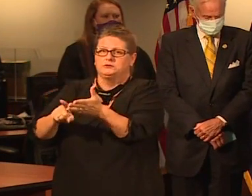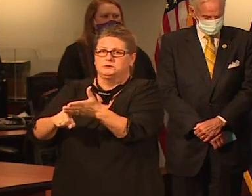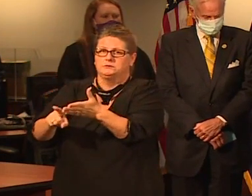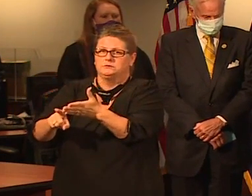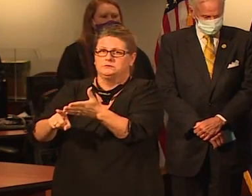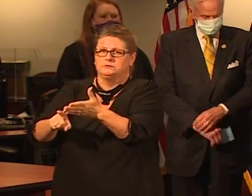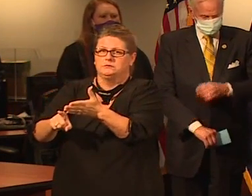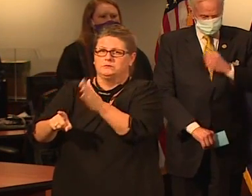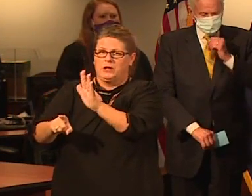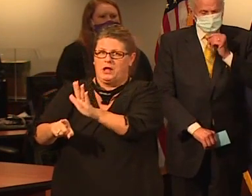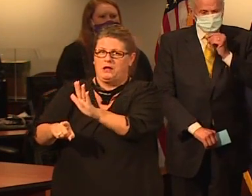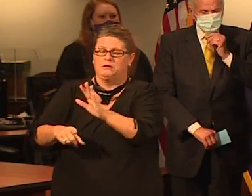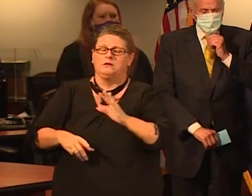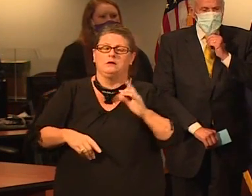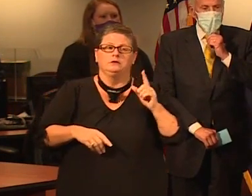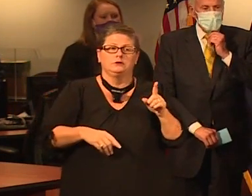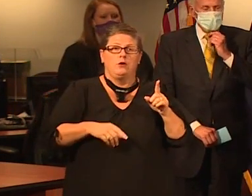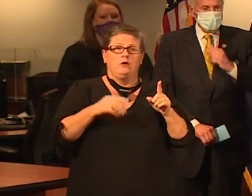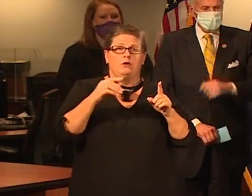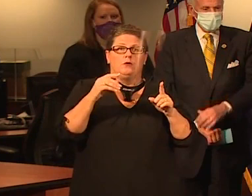ITDATESEST THERE INVOLVED IN THE INVESTIGATION.